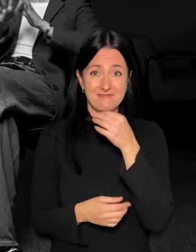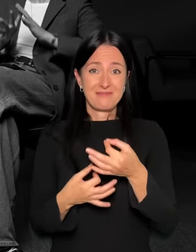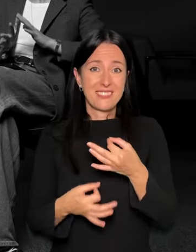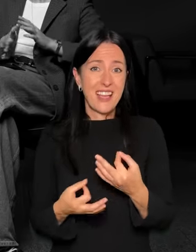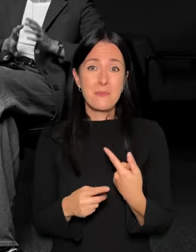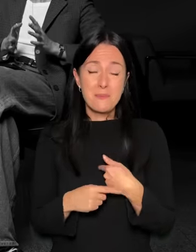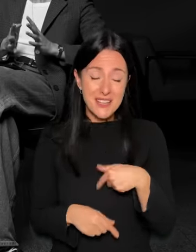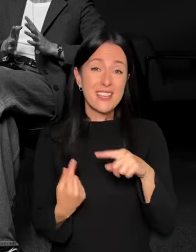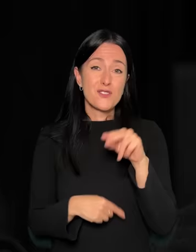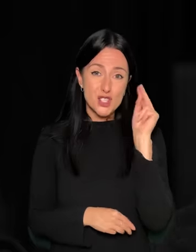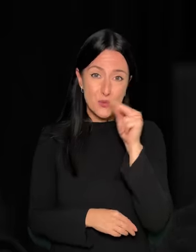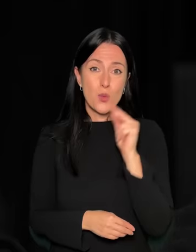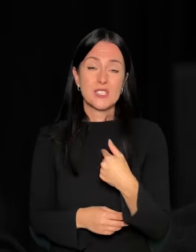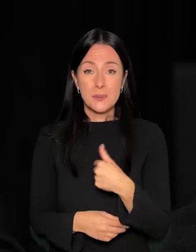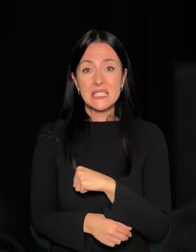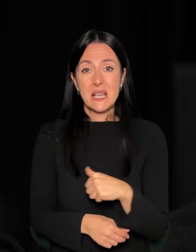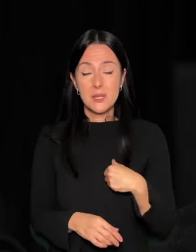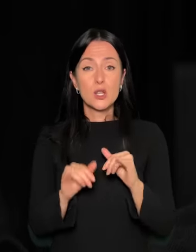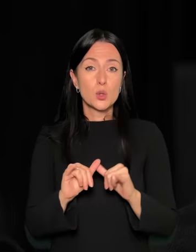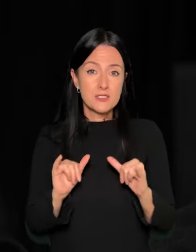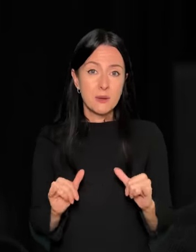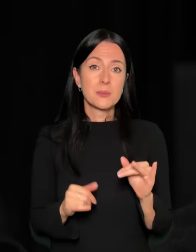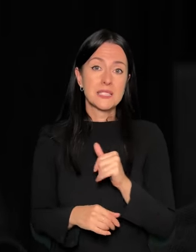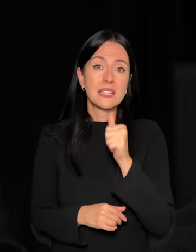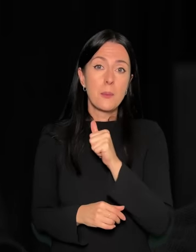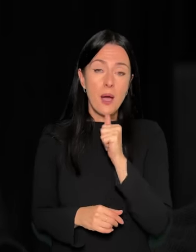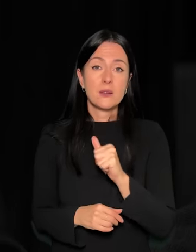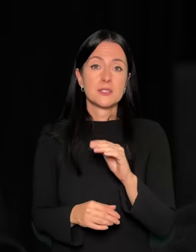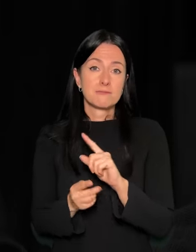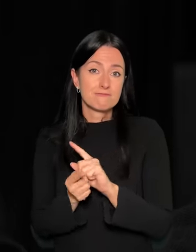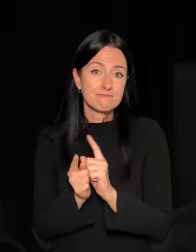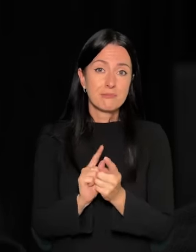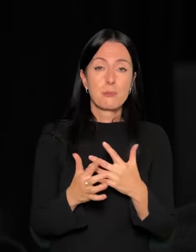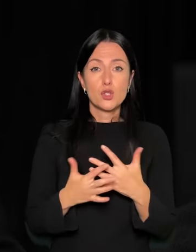We're learning just like everyone else. We're evolving and trying to become more tolerant.